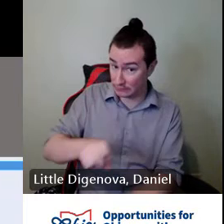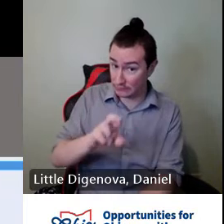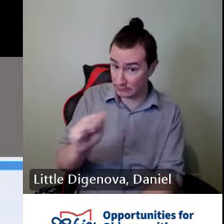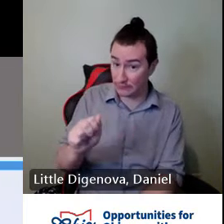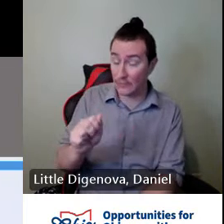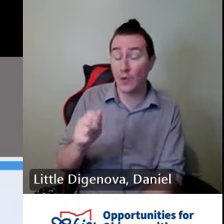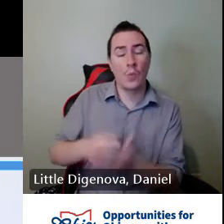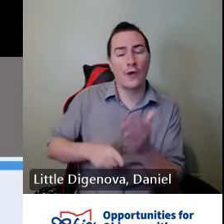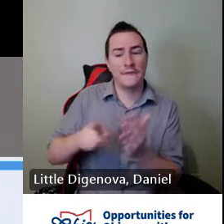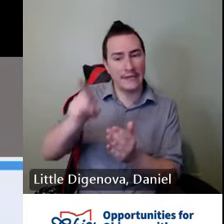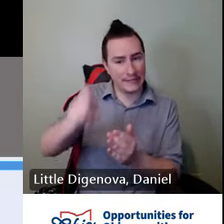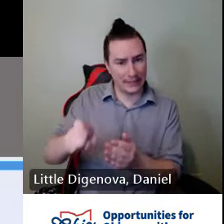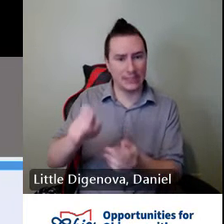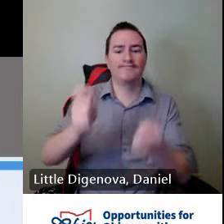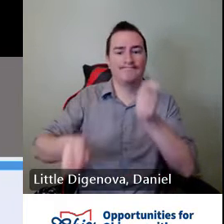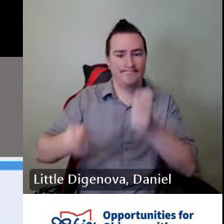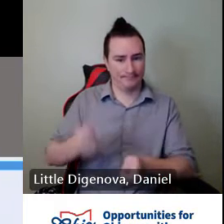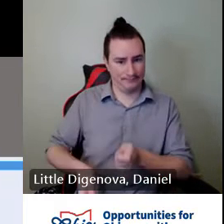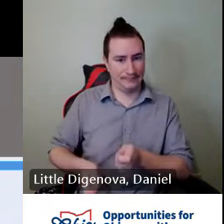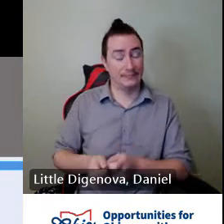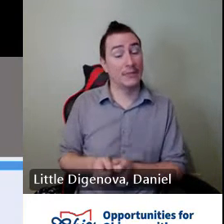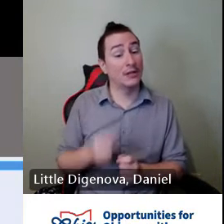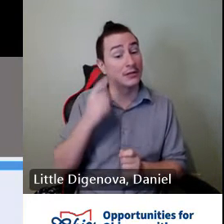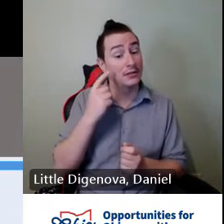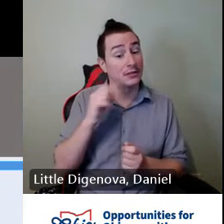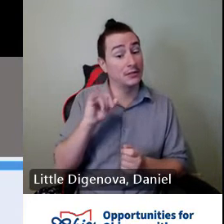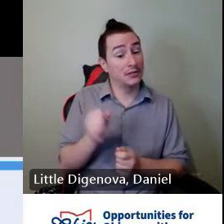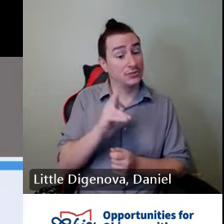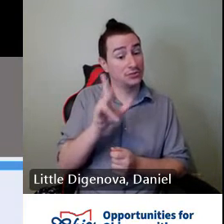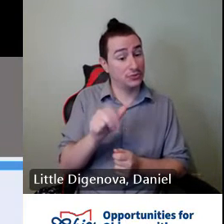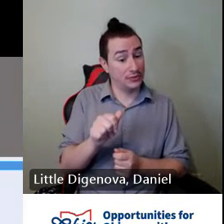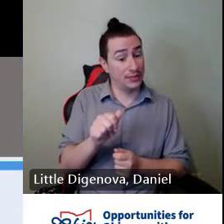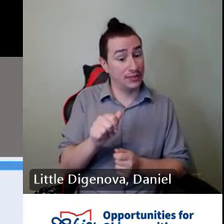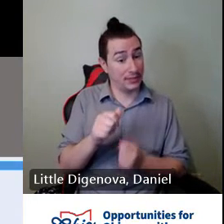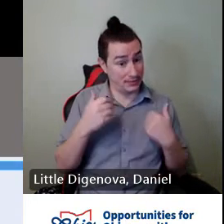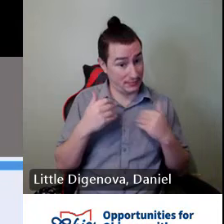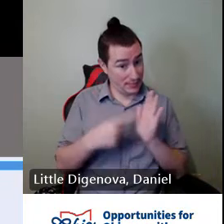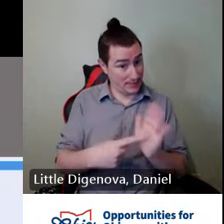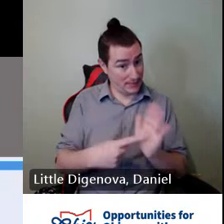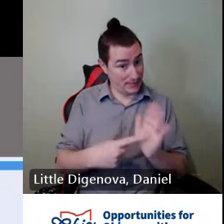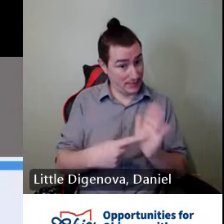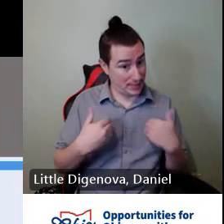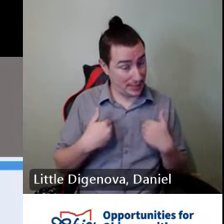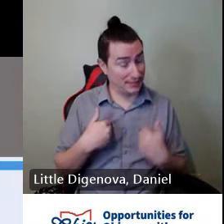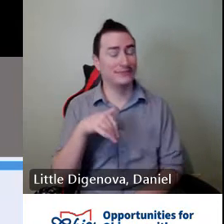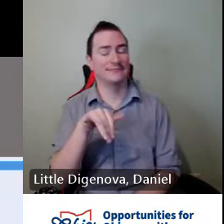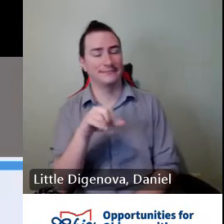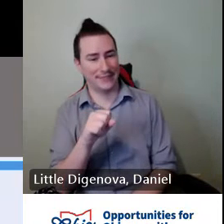Julia, do you have an example that illustrates this? Julia: I do. Multiple Sclerosis, which is referred to as MS, is a